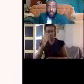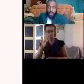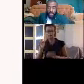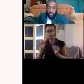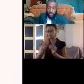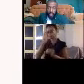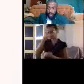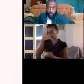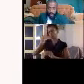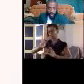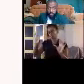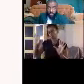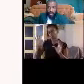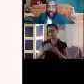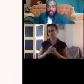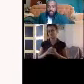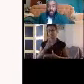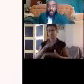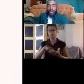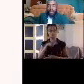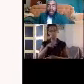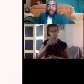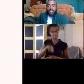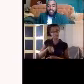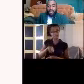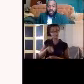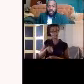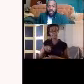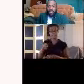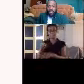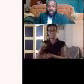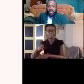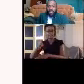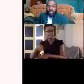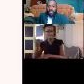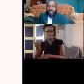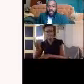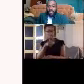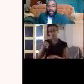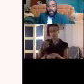you can actually provide anyway. So it's very important to be able to know that.